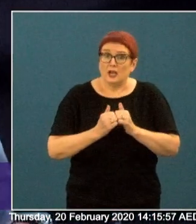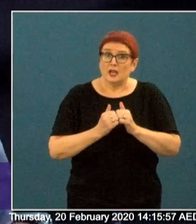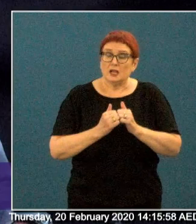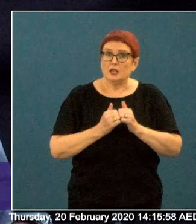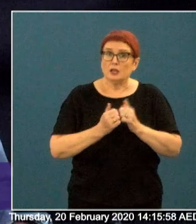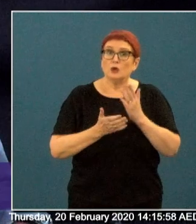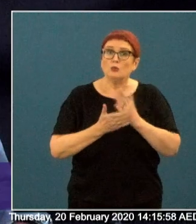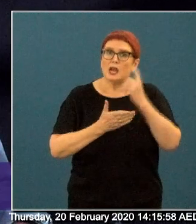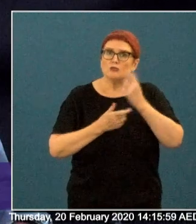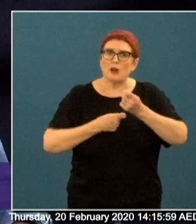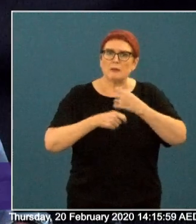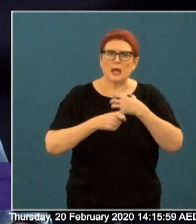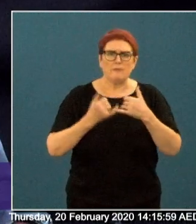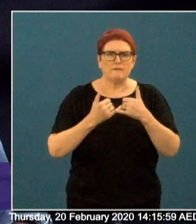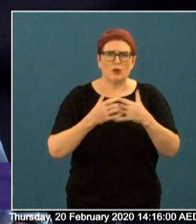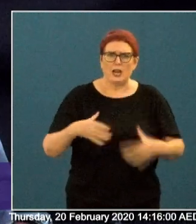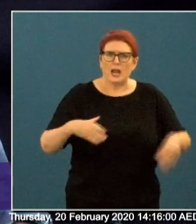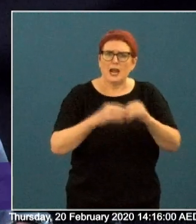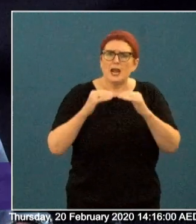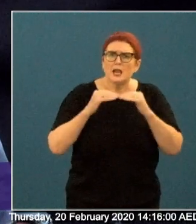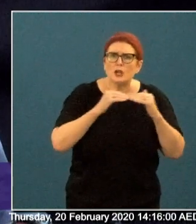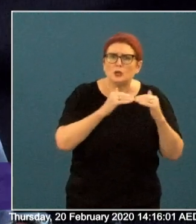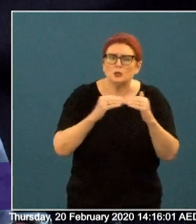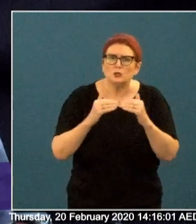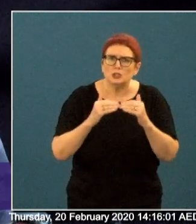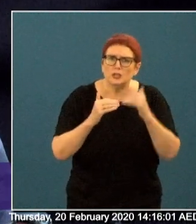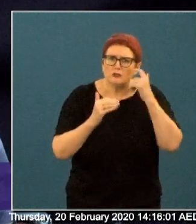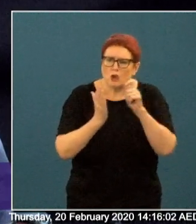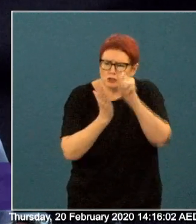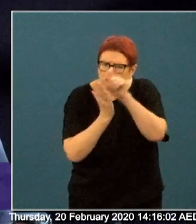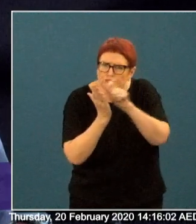develop the relevant curriculum tools